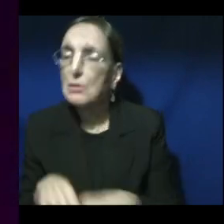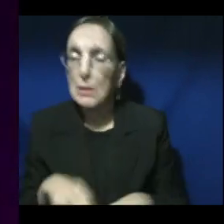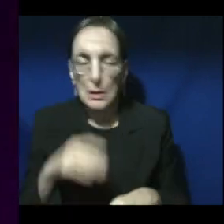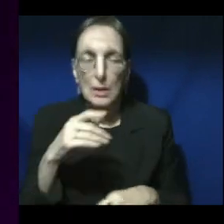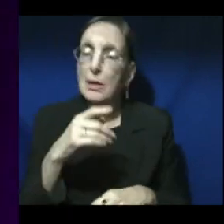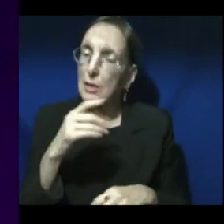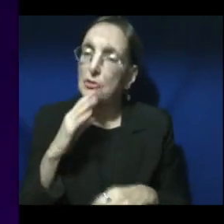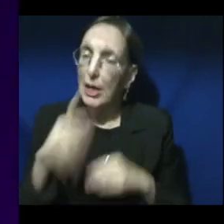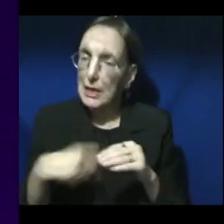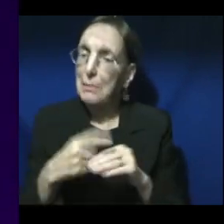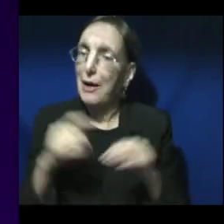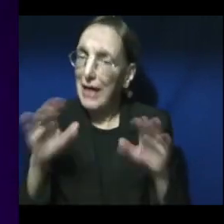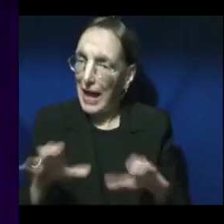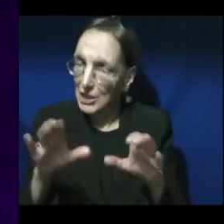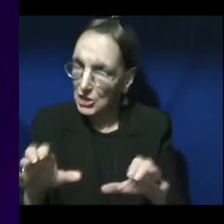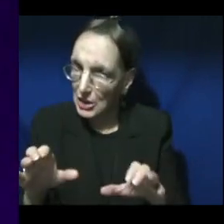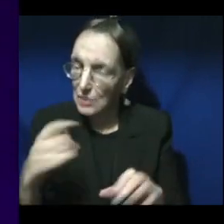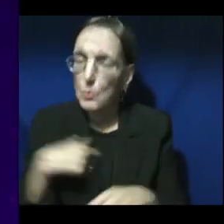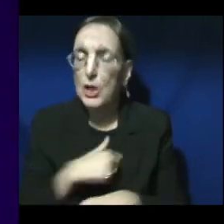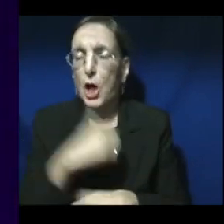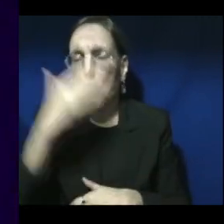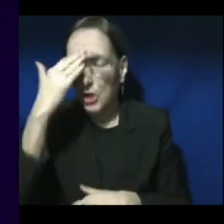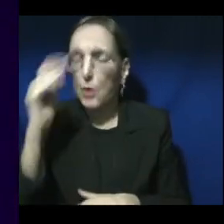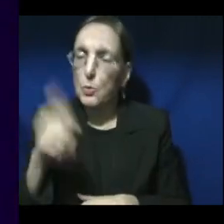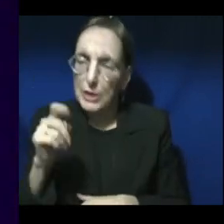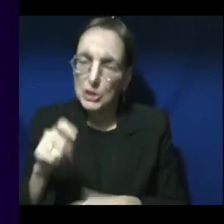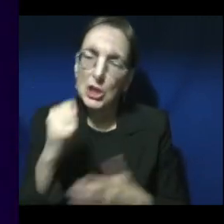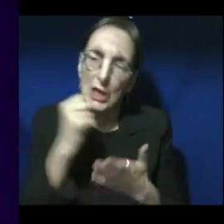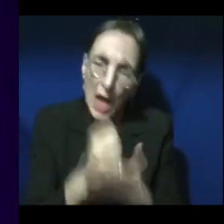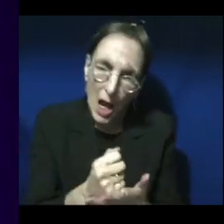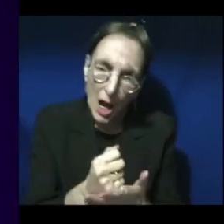that we should vote and help and exercise and eat healthier and do all the things we know that we’re